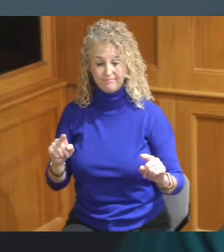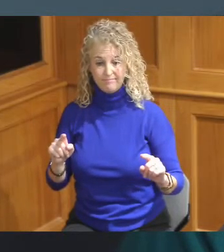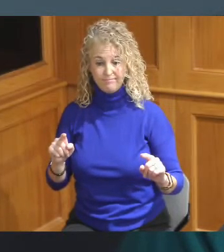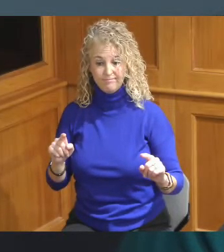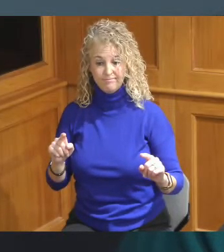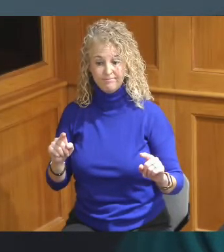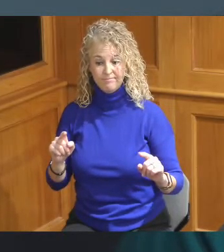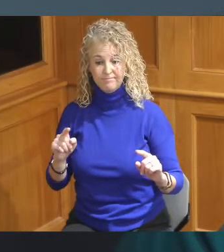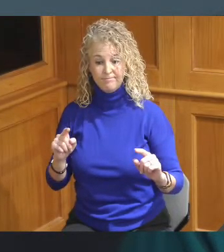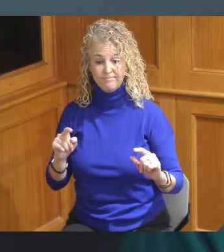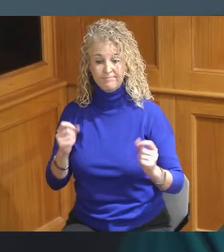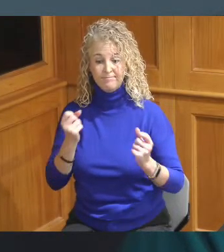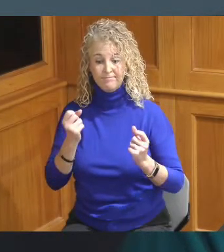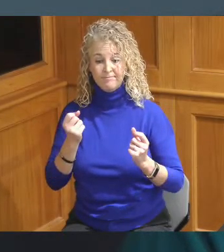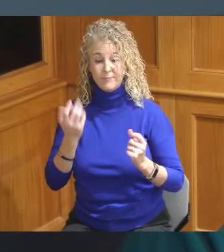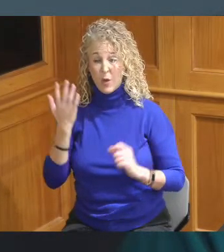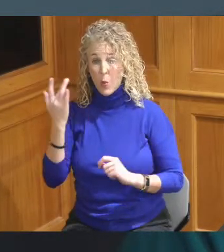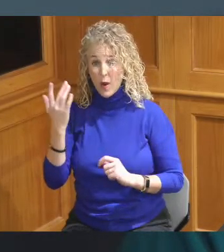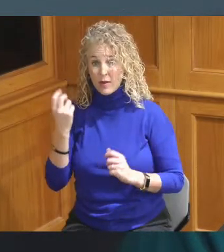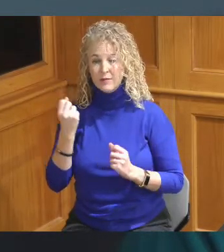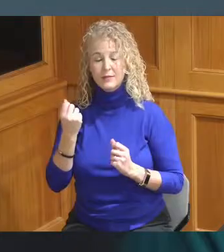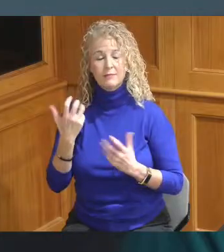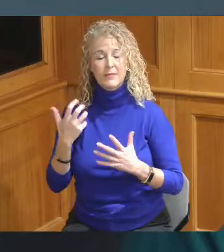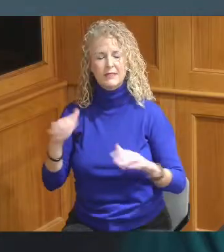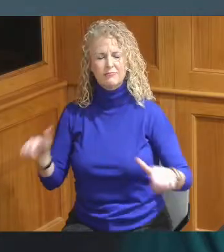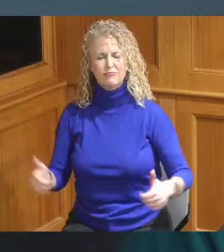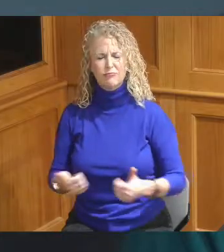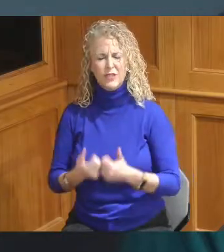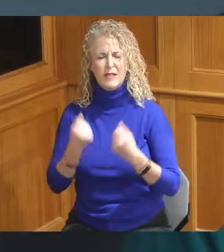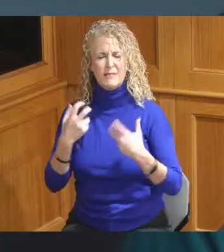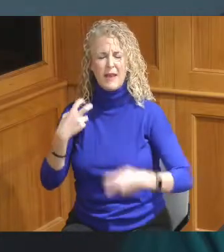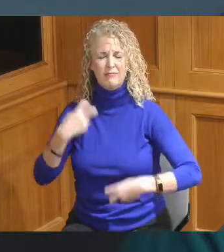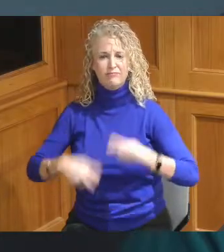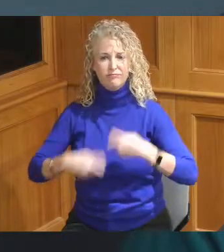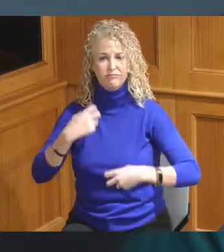tough times. And so there's so many things that I'm that you're reading about and I'm seeing. They